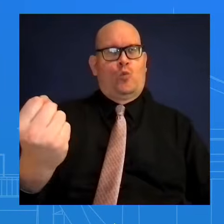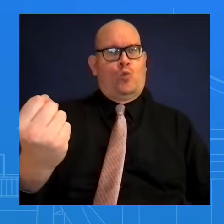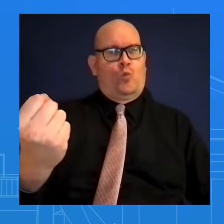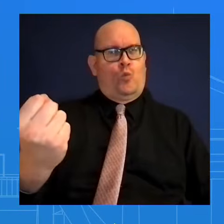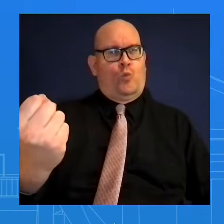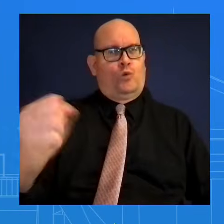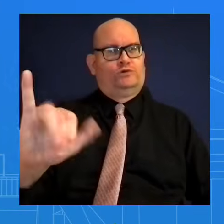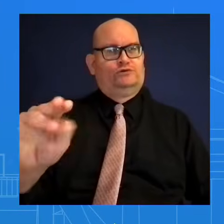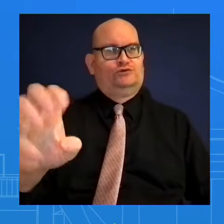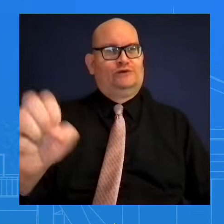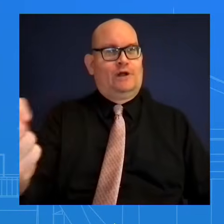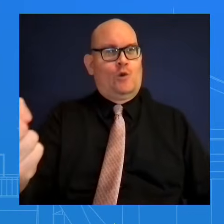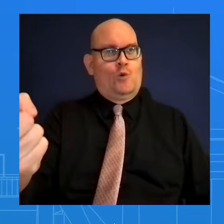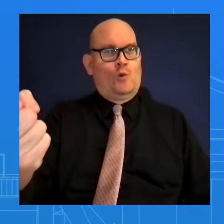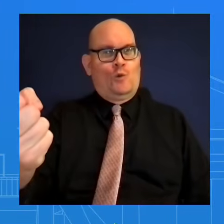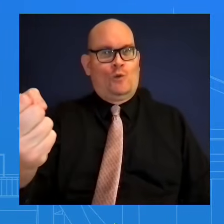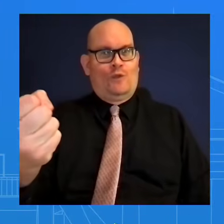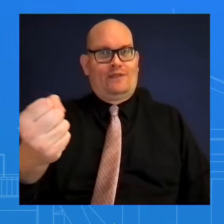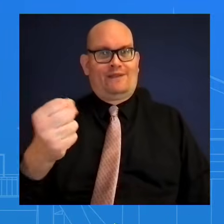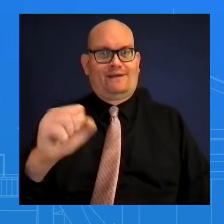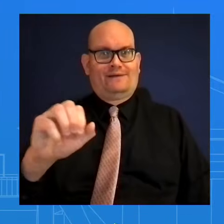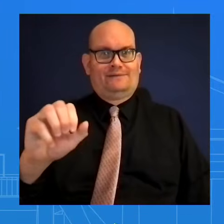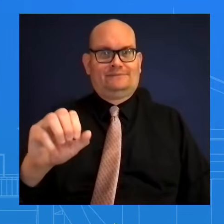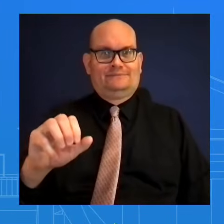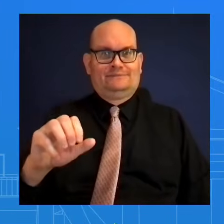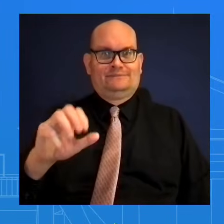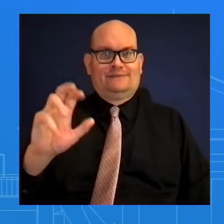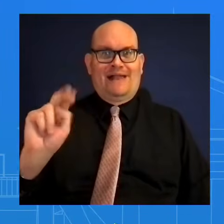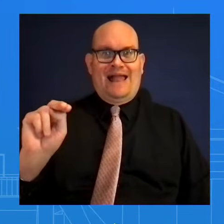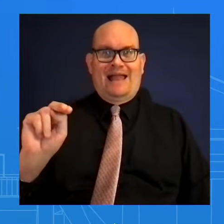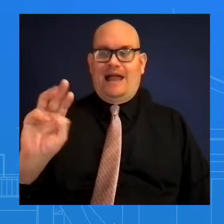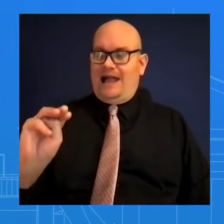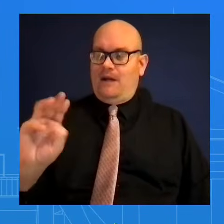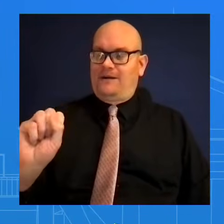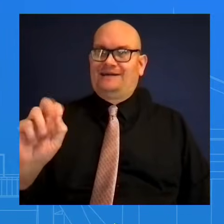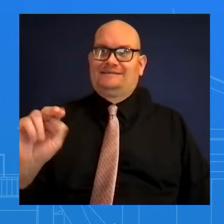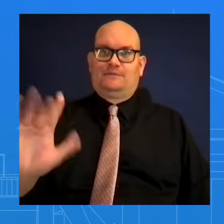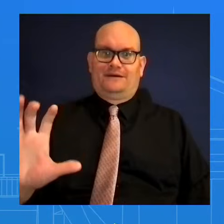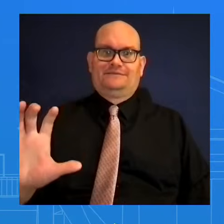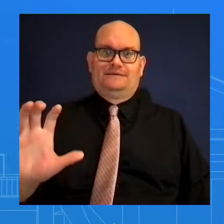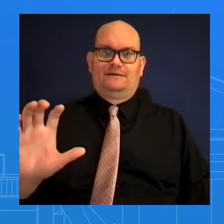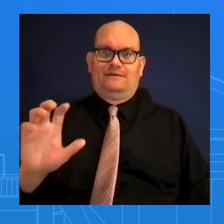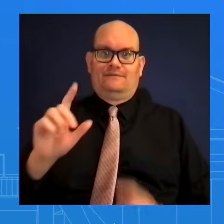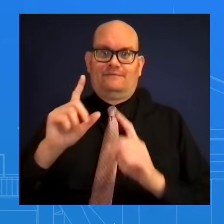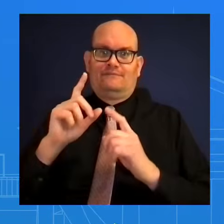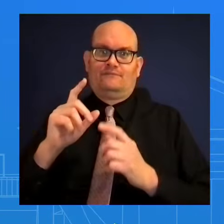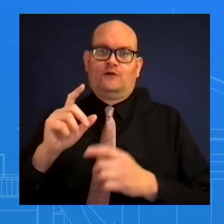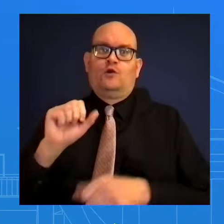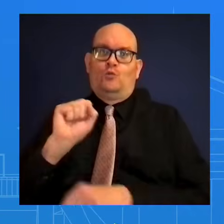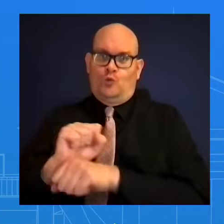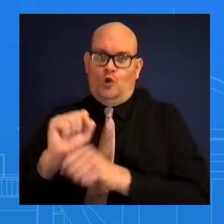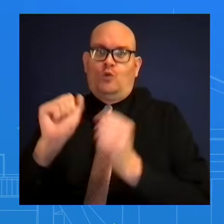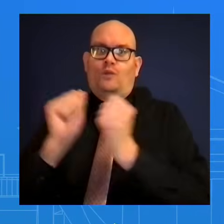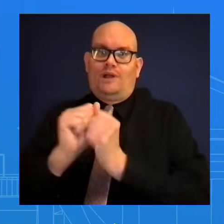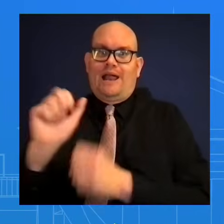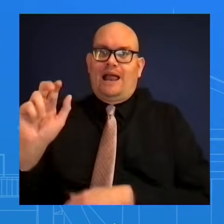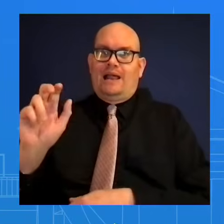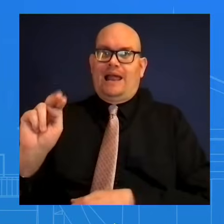NSC -- we've heard those -- those requests. We're going work through that with the NSC comms to make sure that you guys have a transcript of those gaggles.